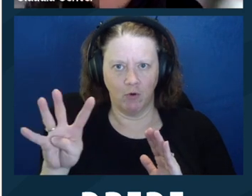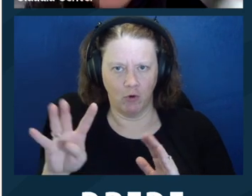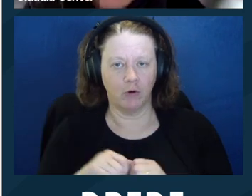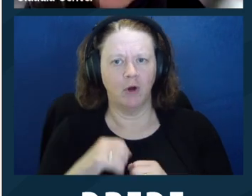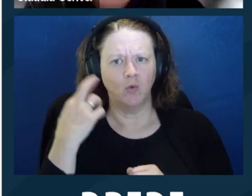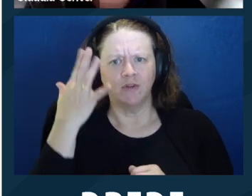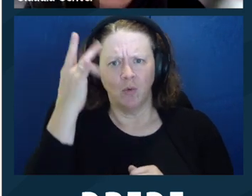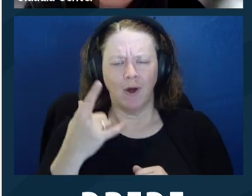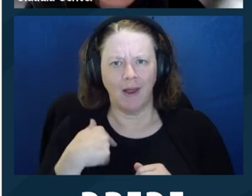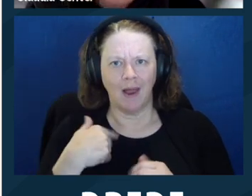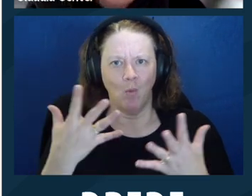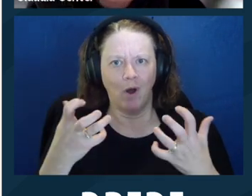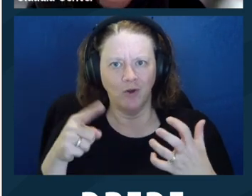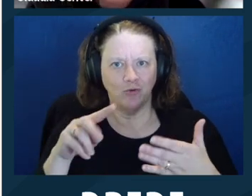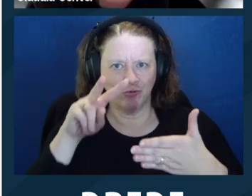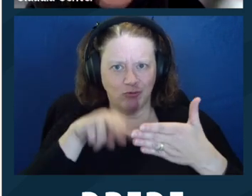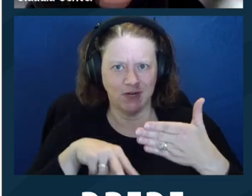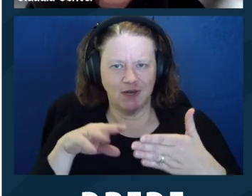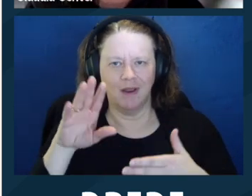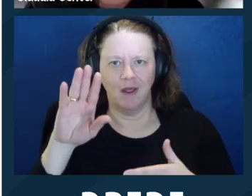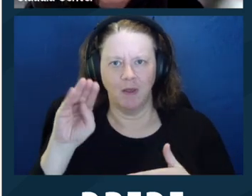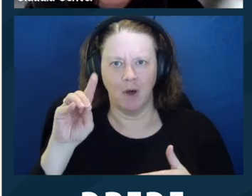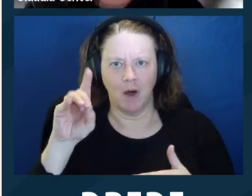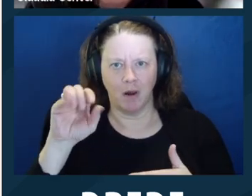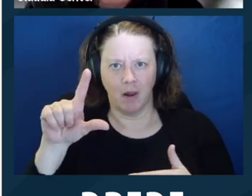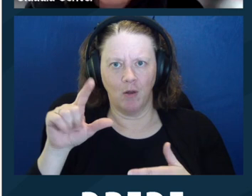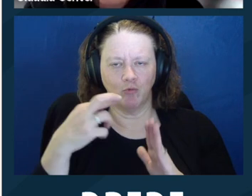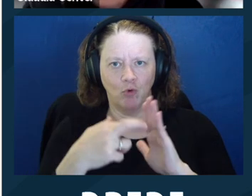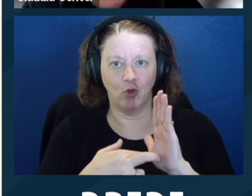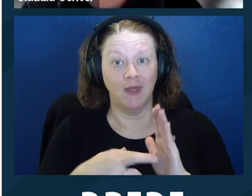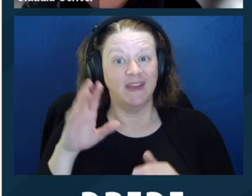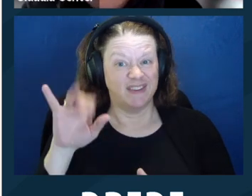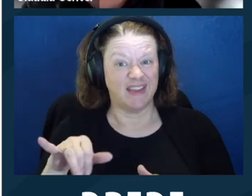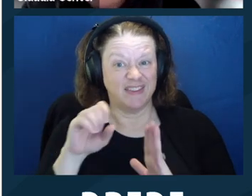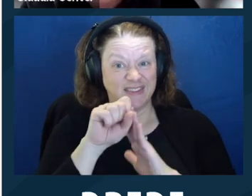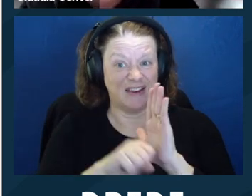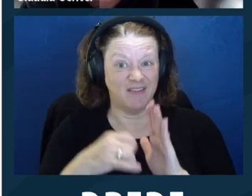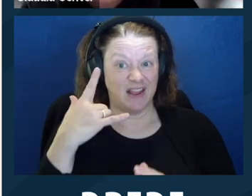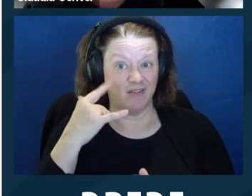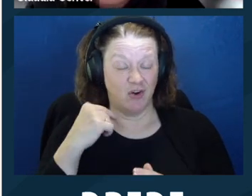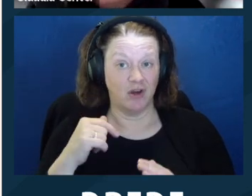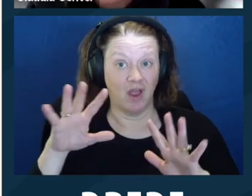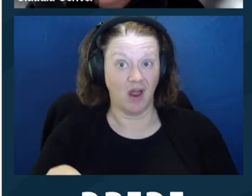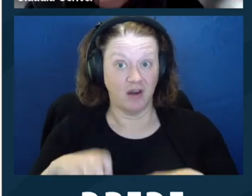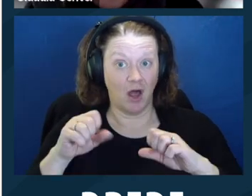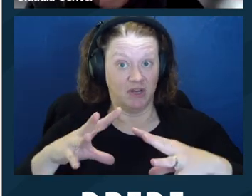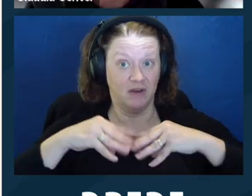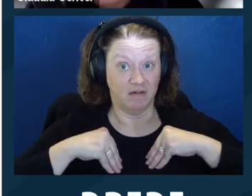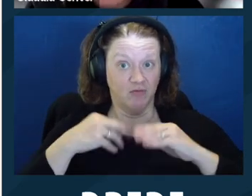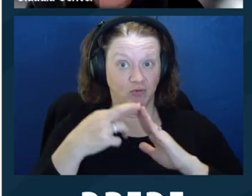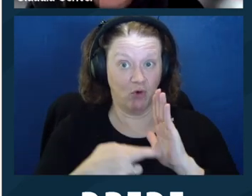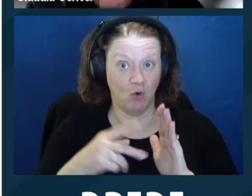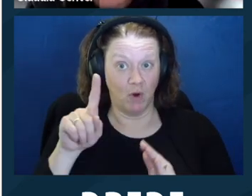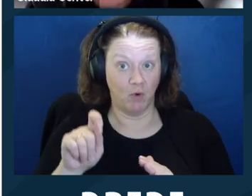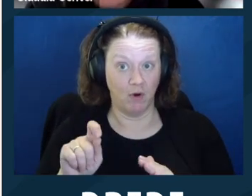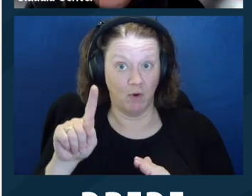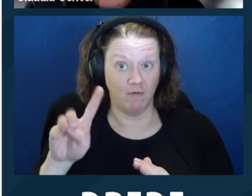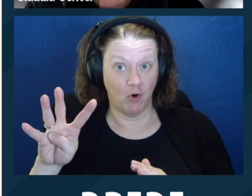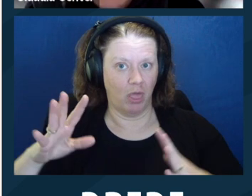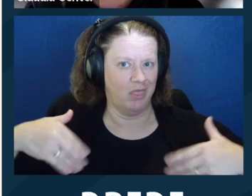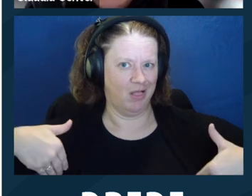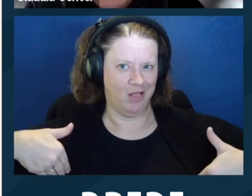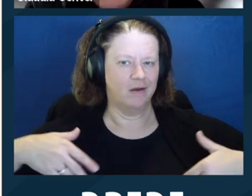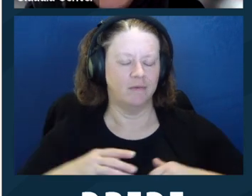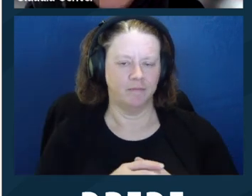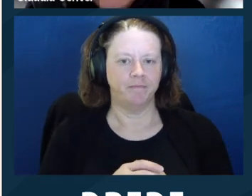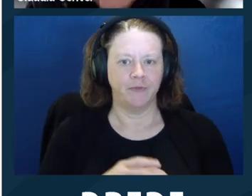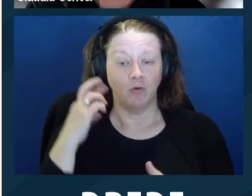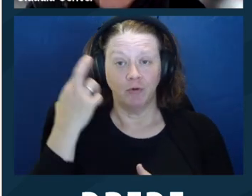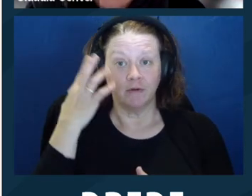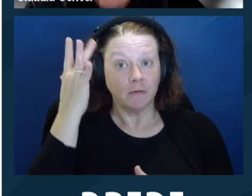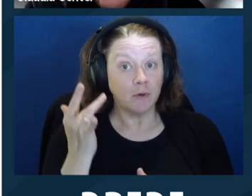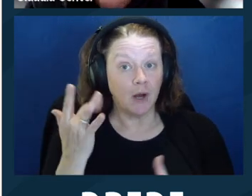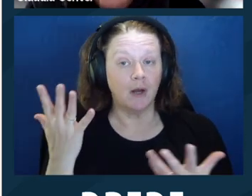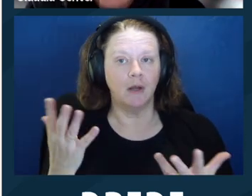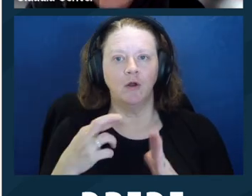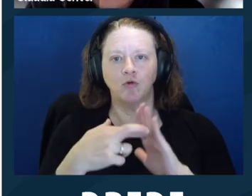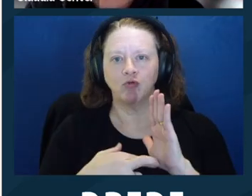has not actually adopted Rule 1.14. And the reason that Rule 1.14 allows an attorney to